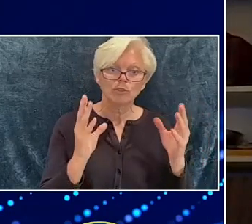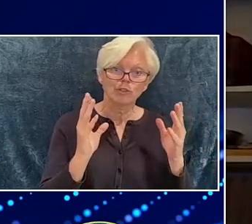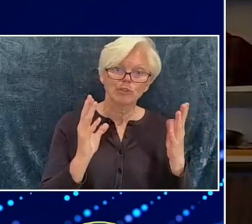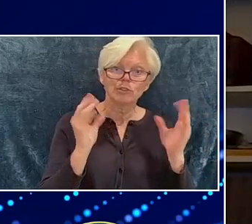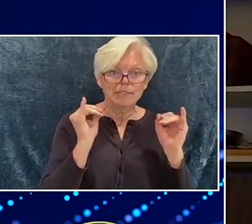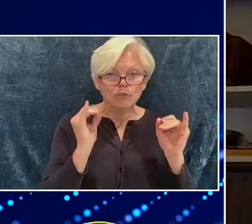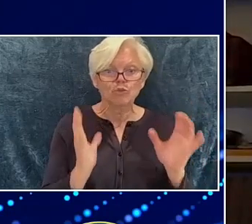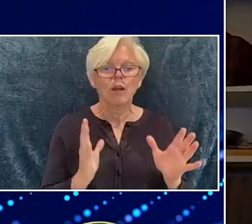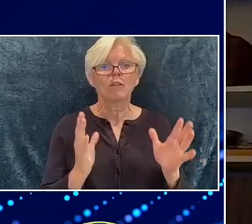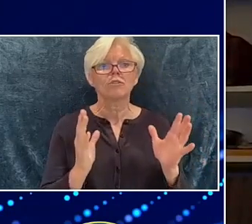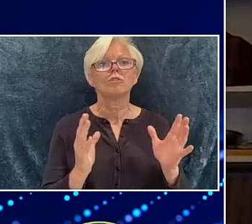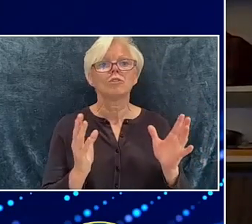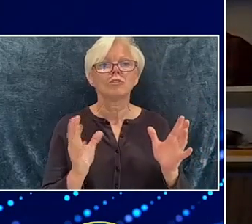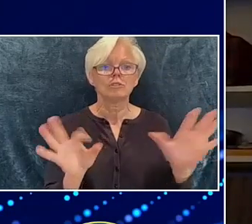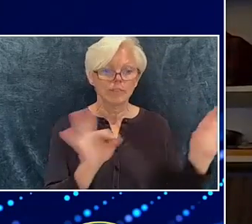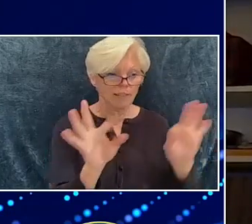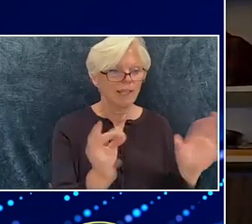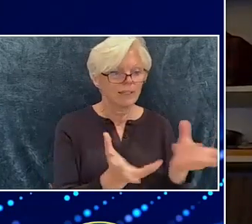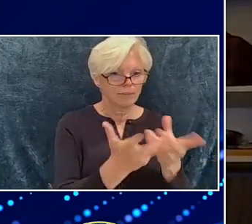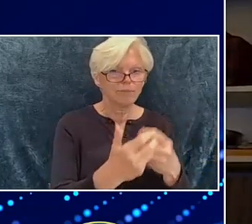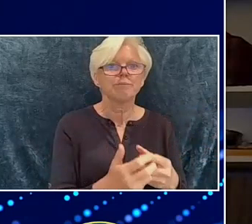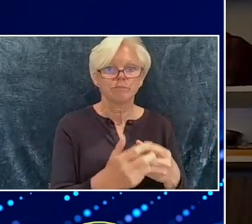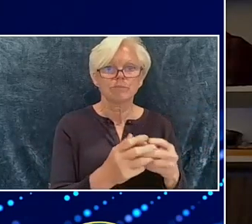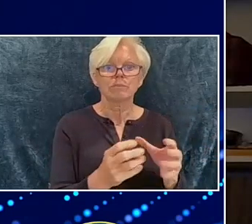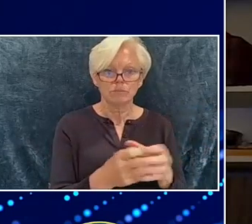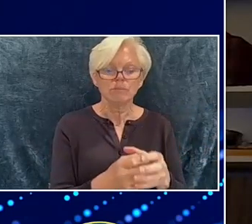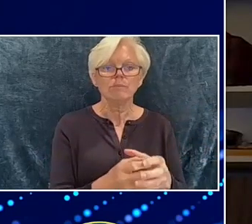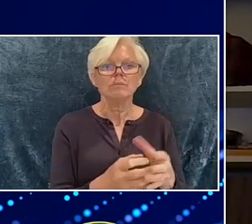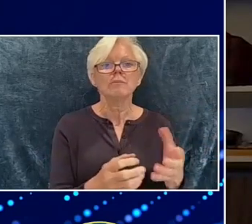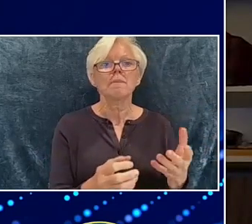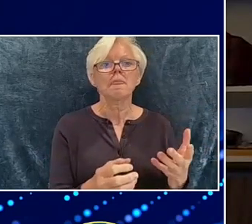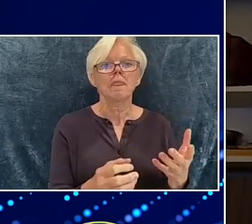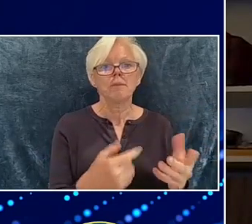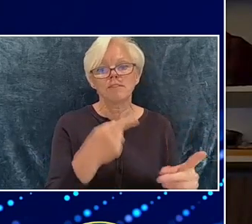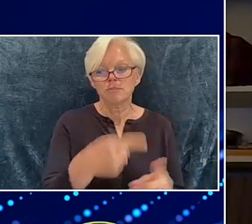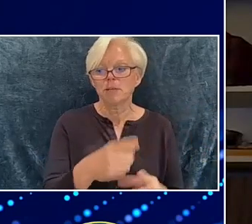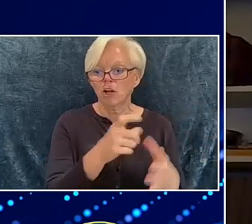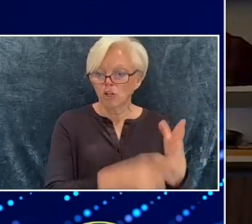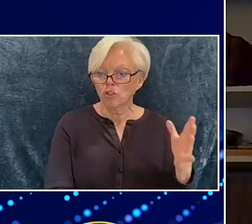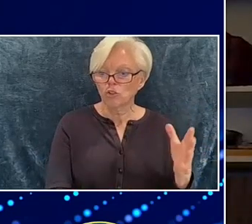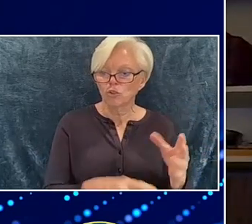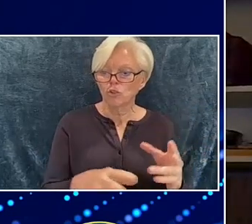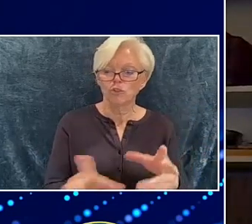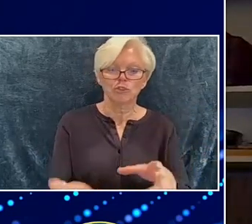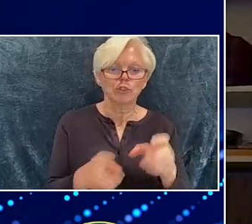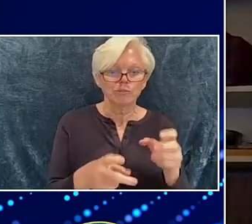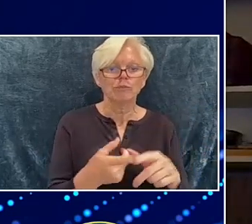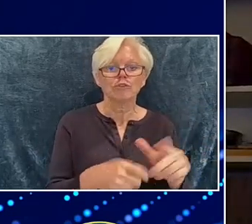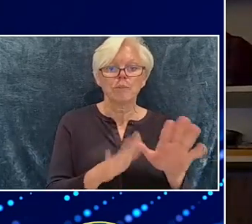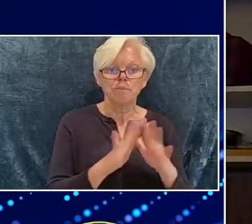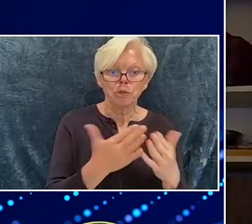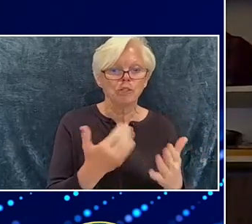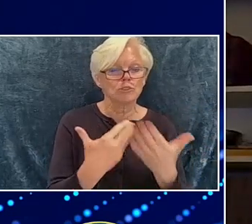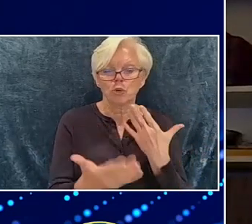integrated articles, excerpts from books, you know, whatever into materials that